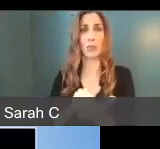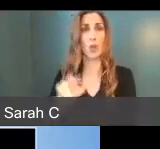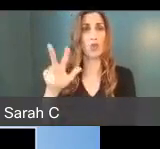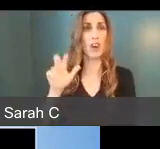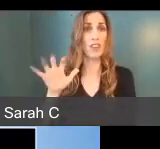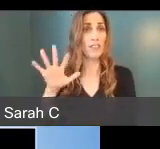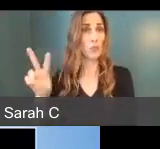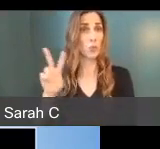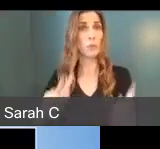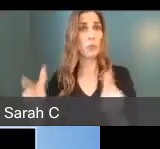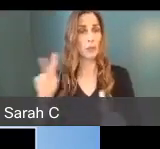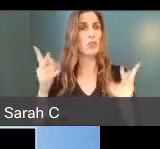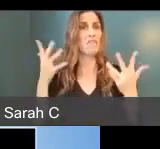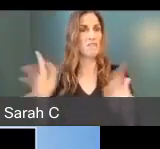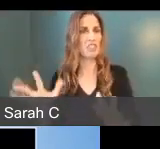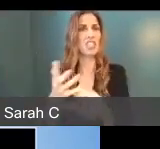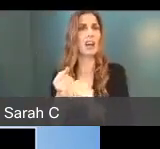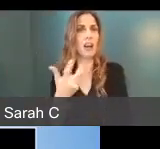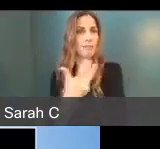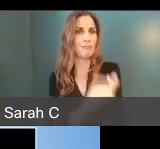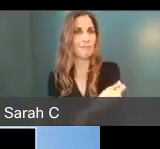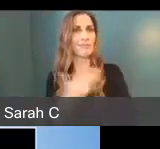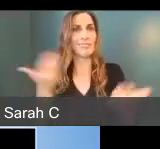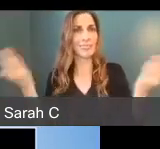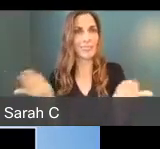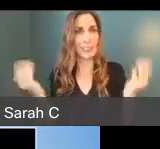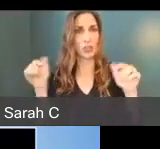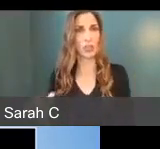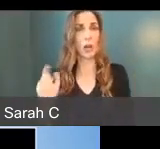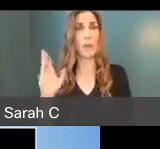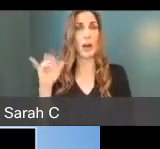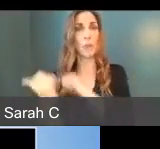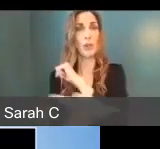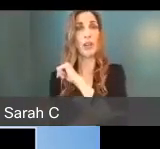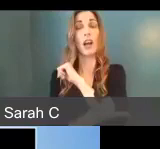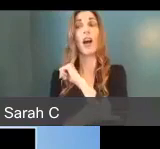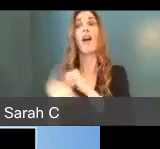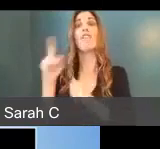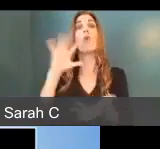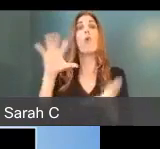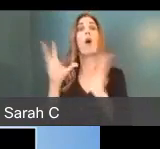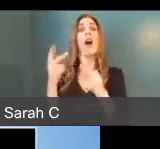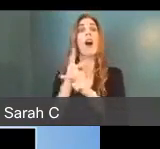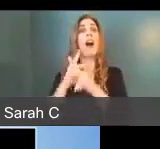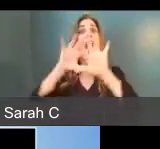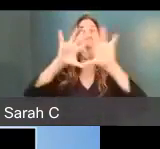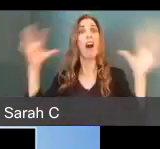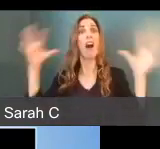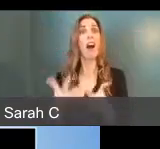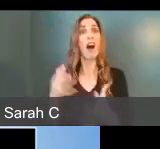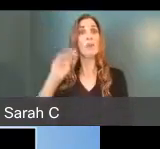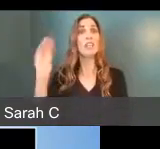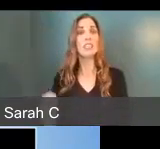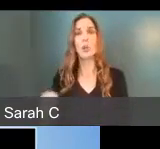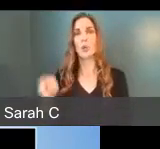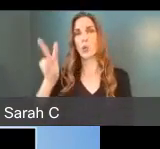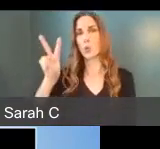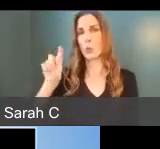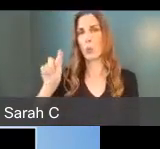Montgomery County. As a percent of our population, that's 2.21% have received their first dose,